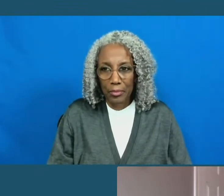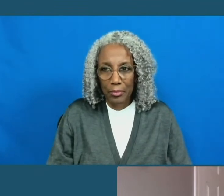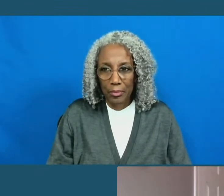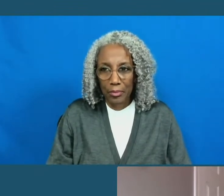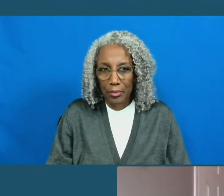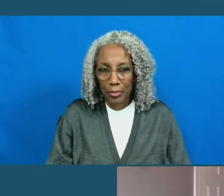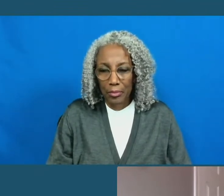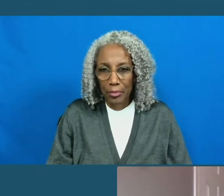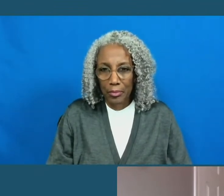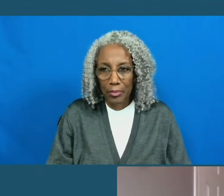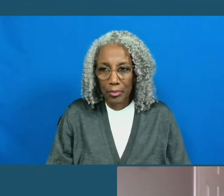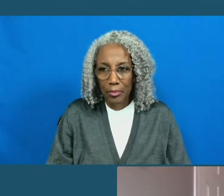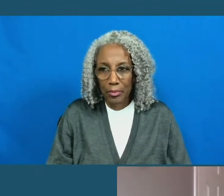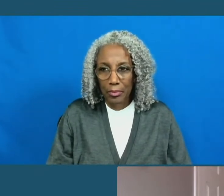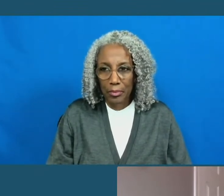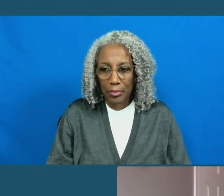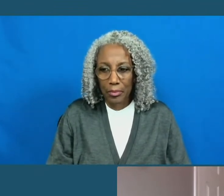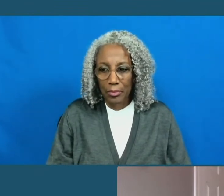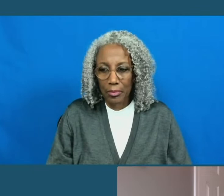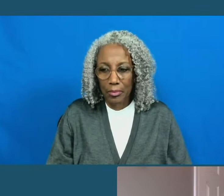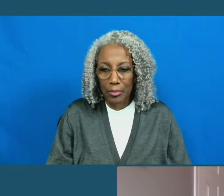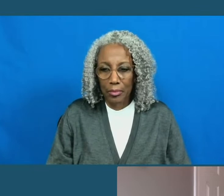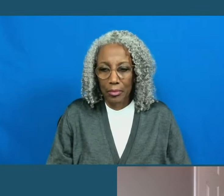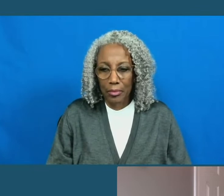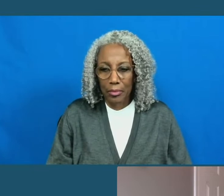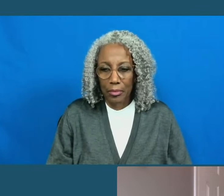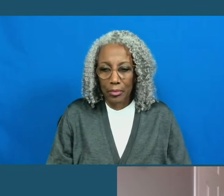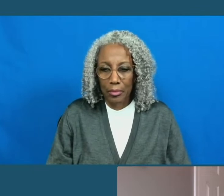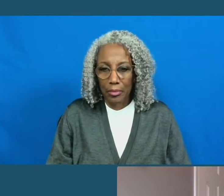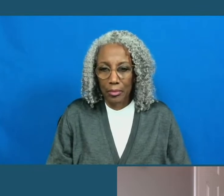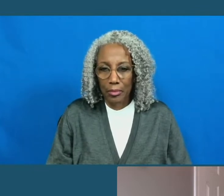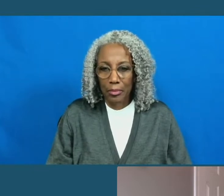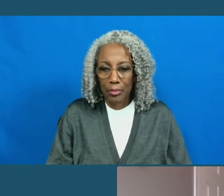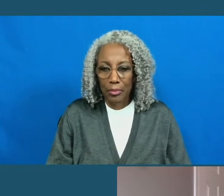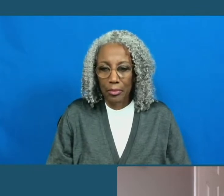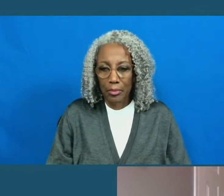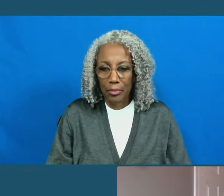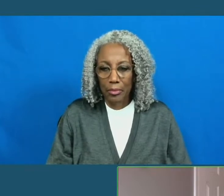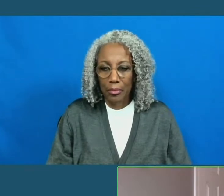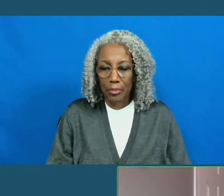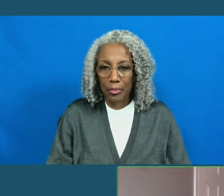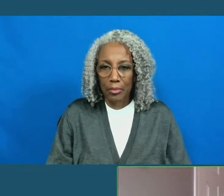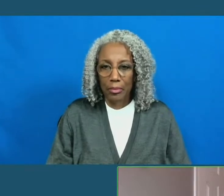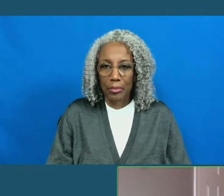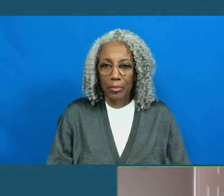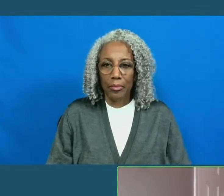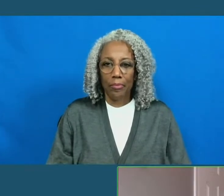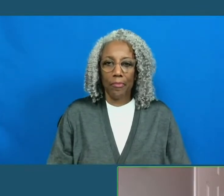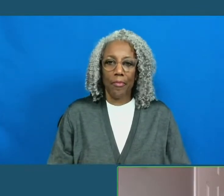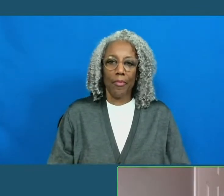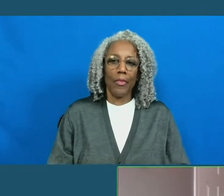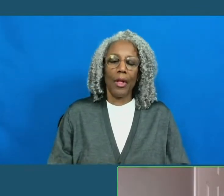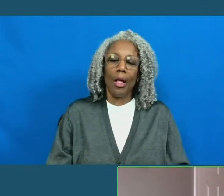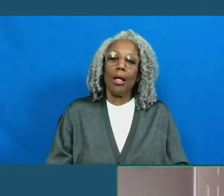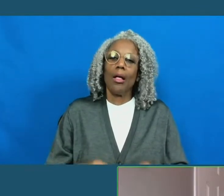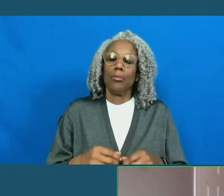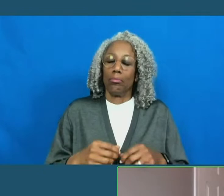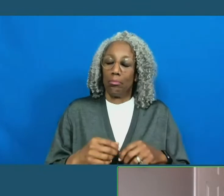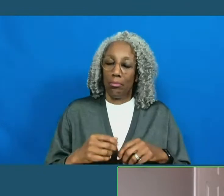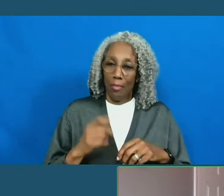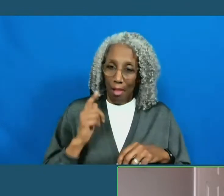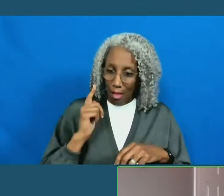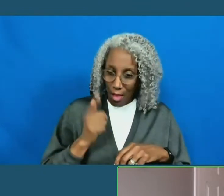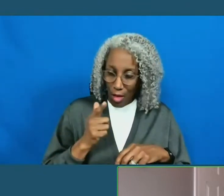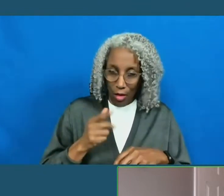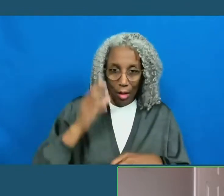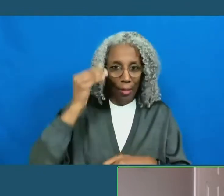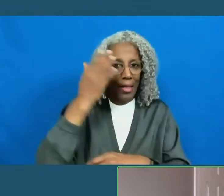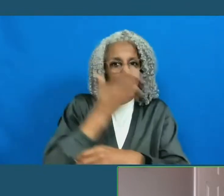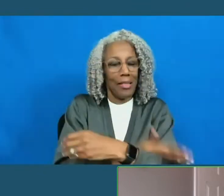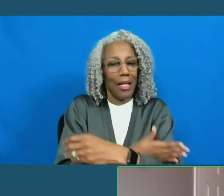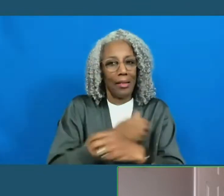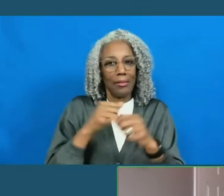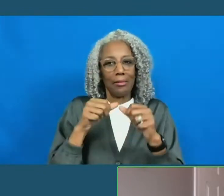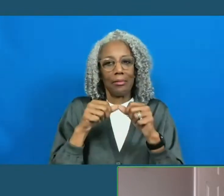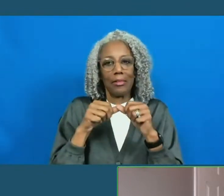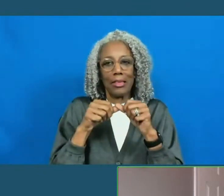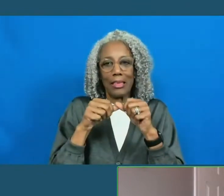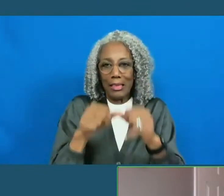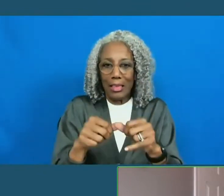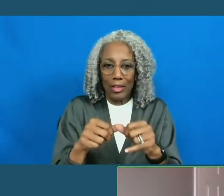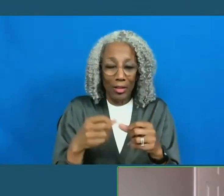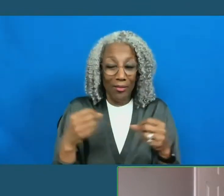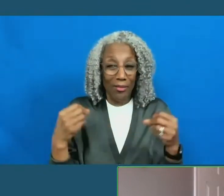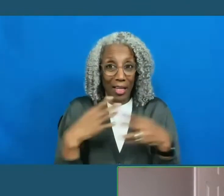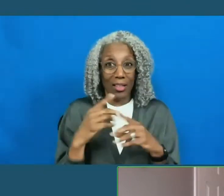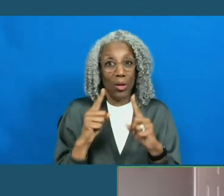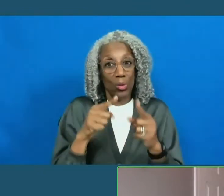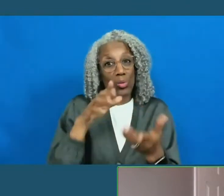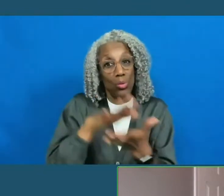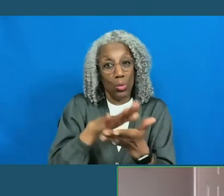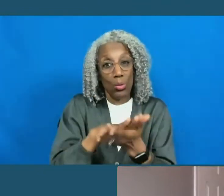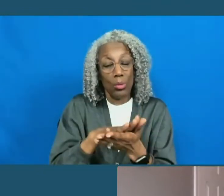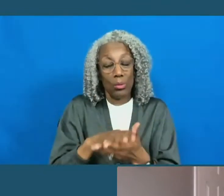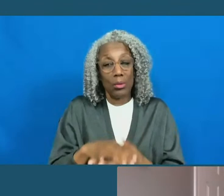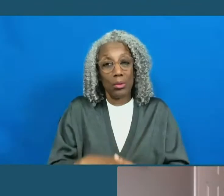don't know. Uh into the days